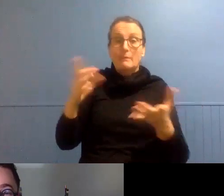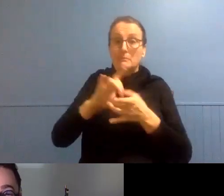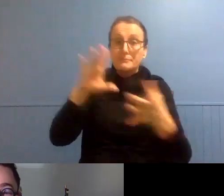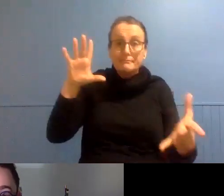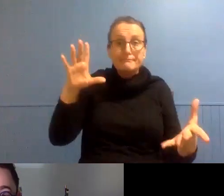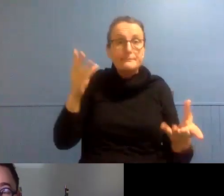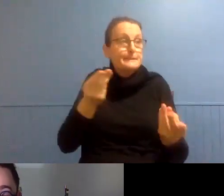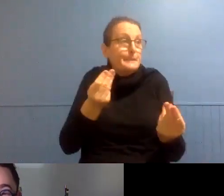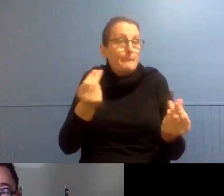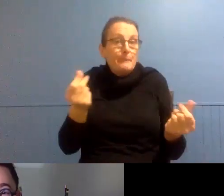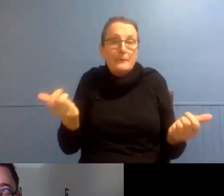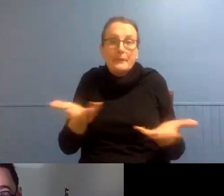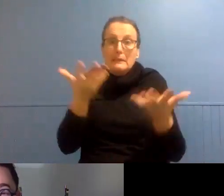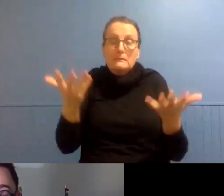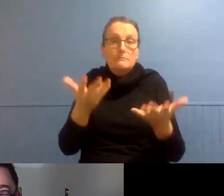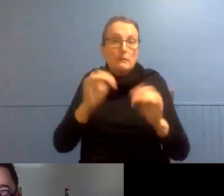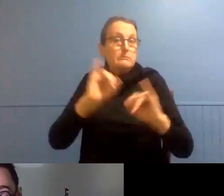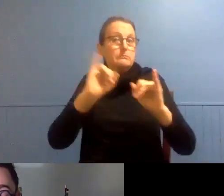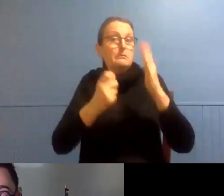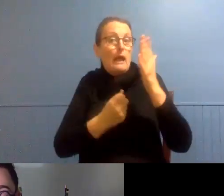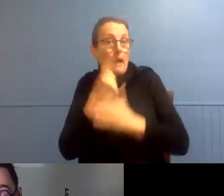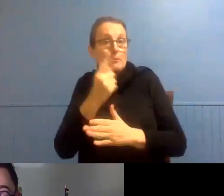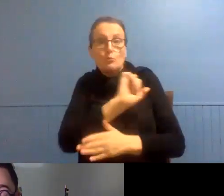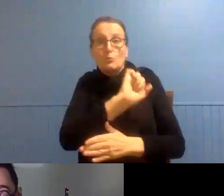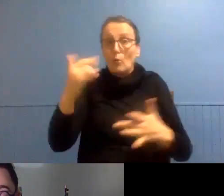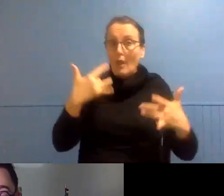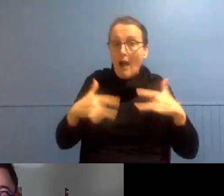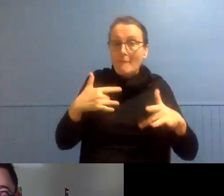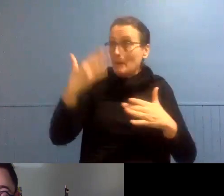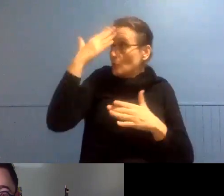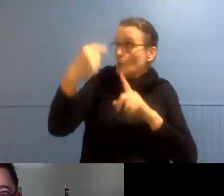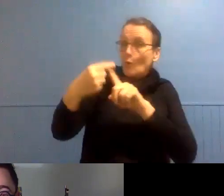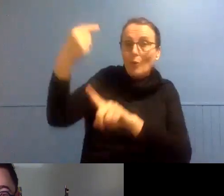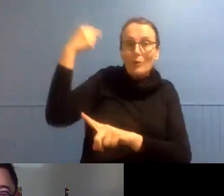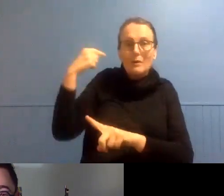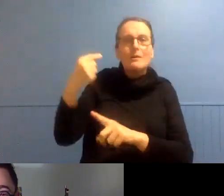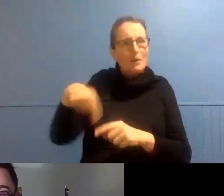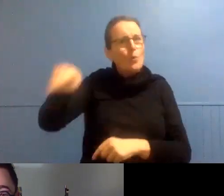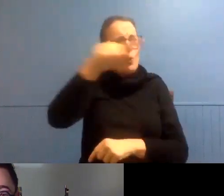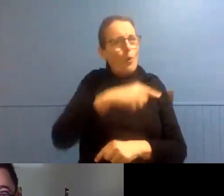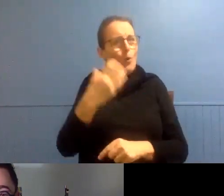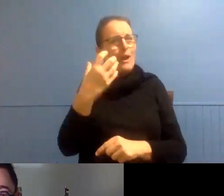all sorts of disaster that may have happened in our stories, but we have a lineage we carry around with us.